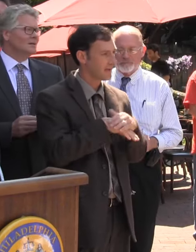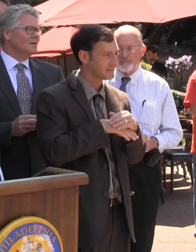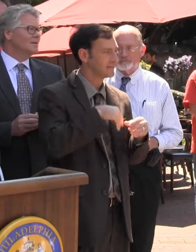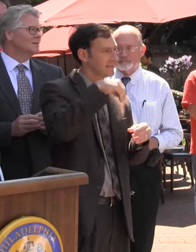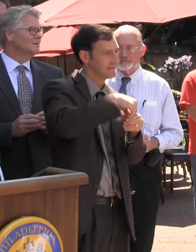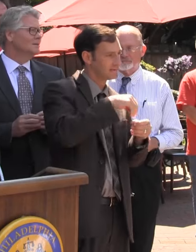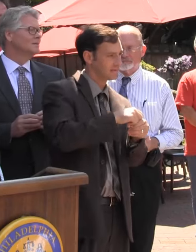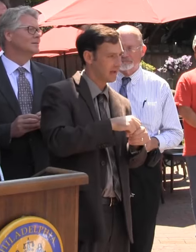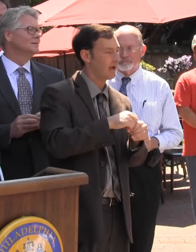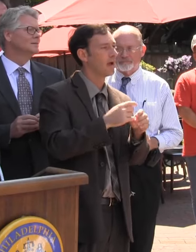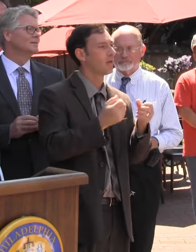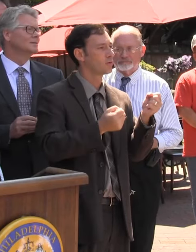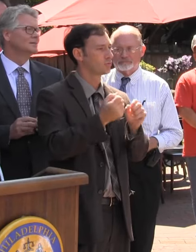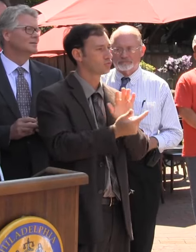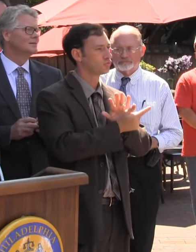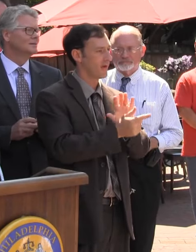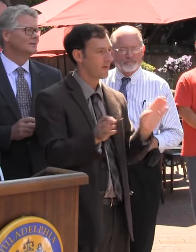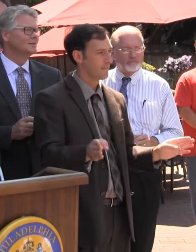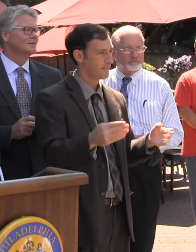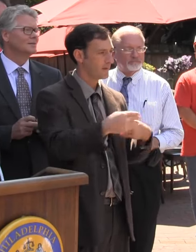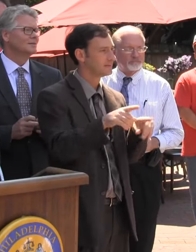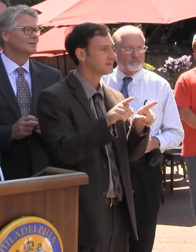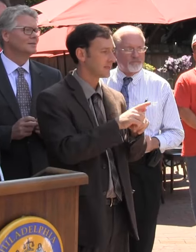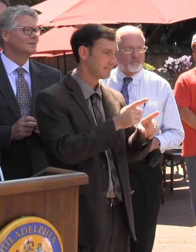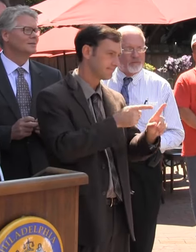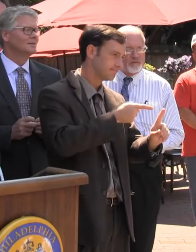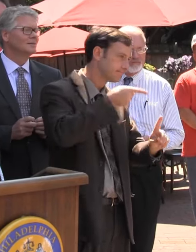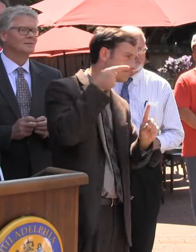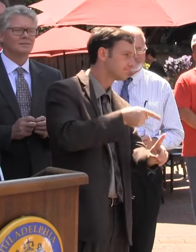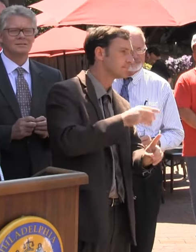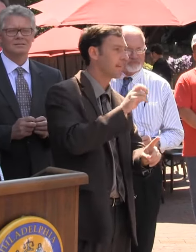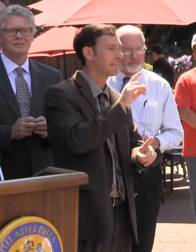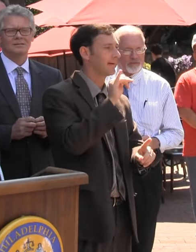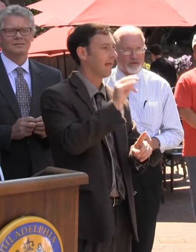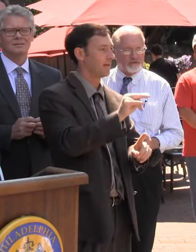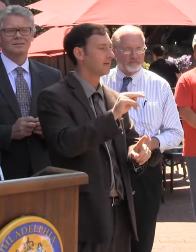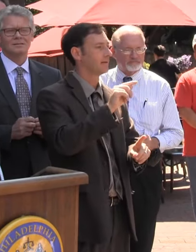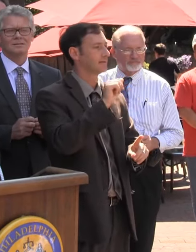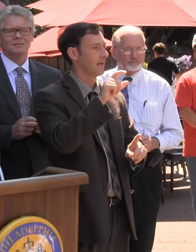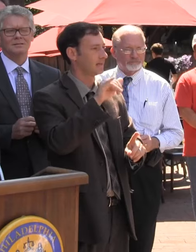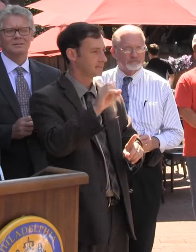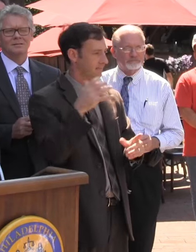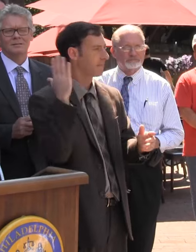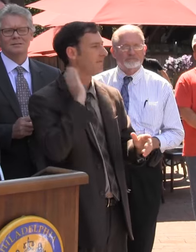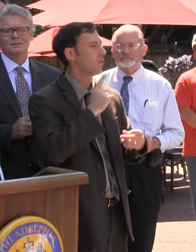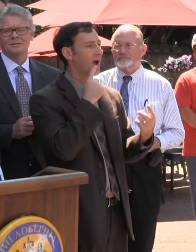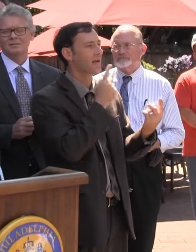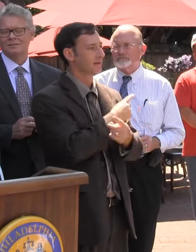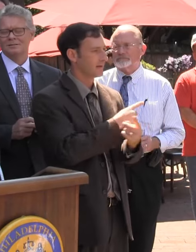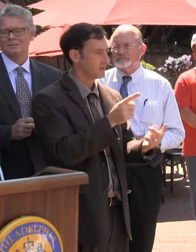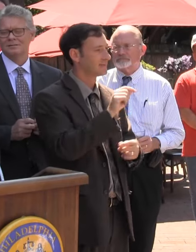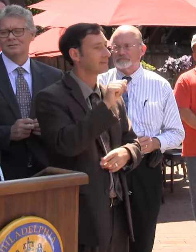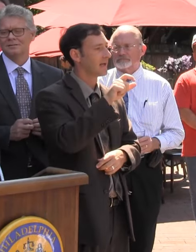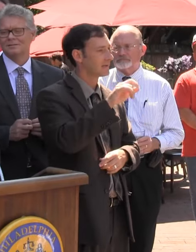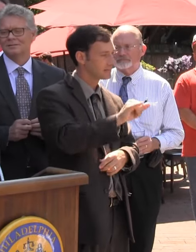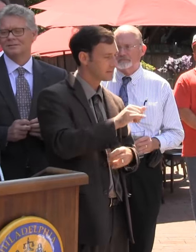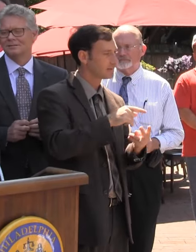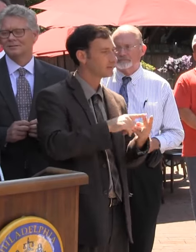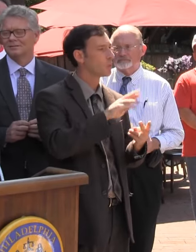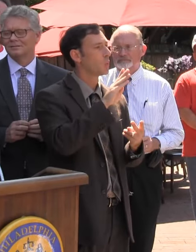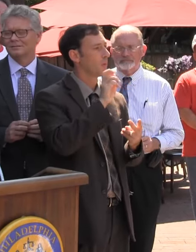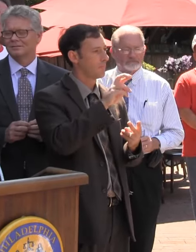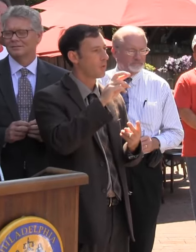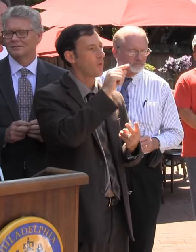box as medallion taxis. We previously announced that taxis and now, the Uber Black cars will